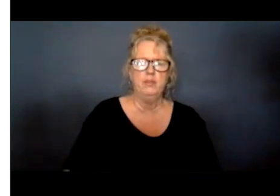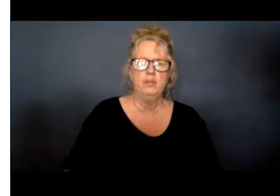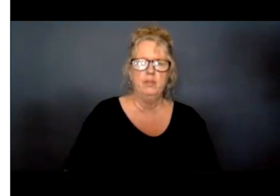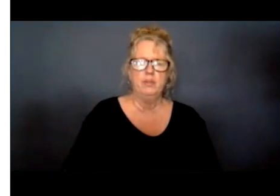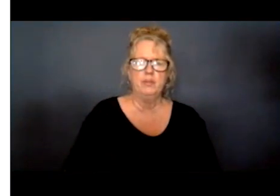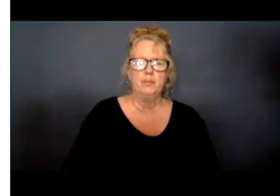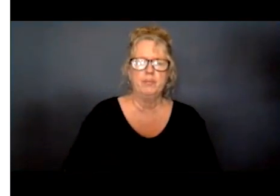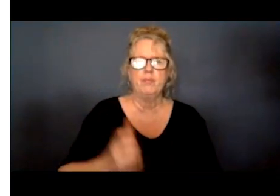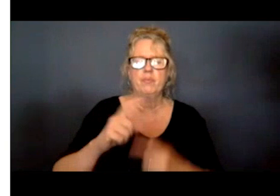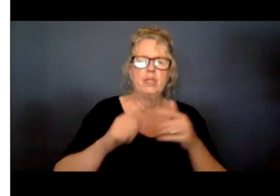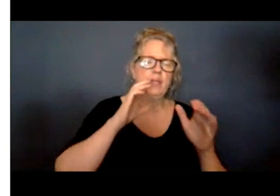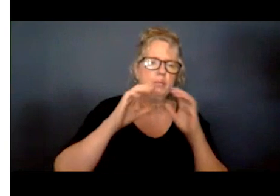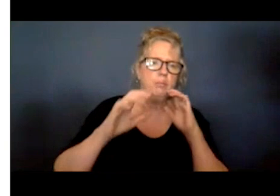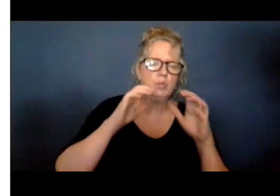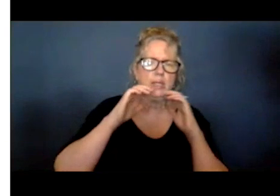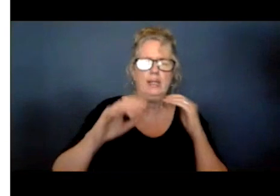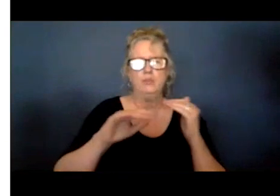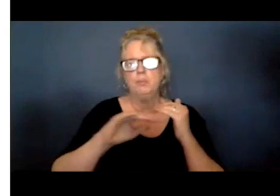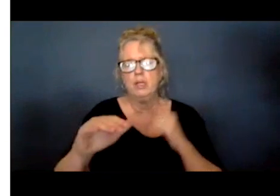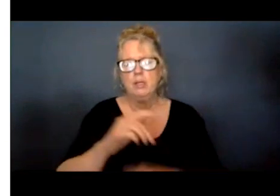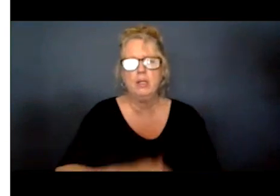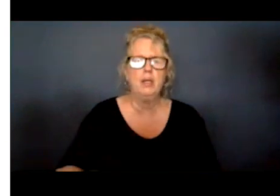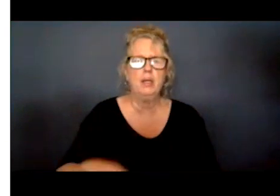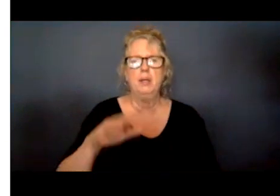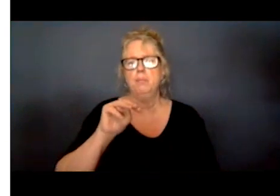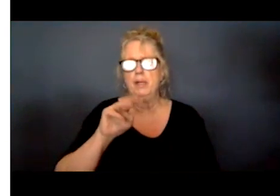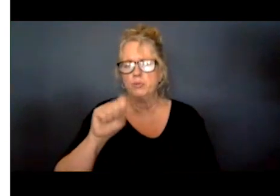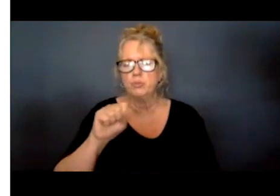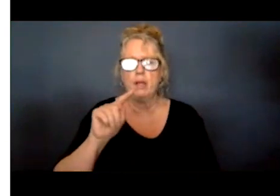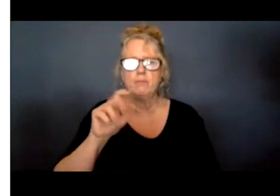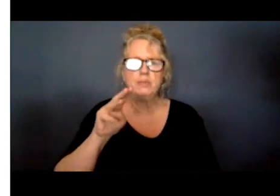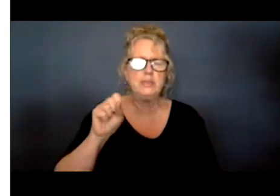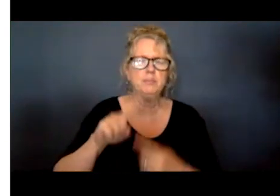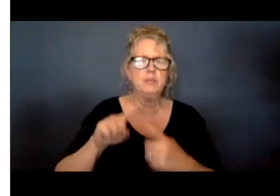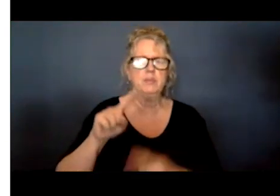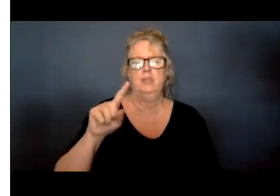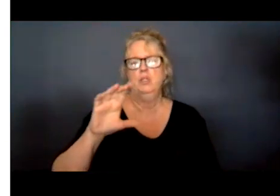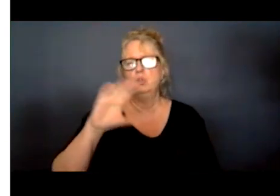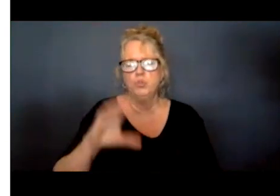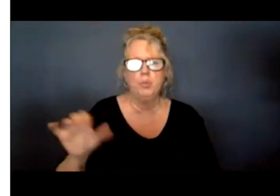Communication platforms such as Microsoft Teams and Zoom include live captions,